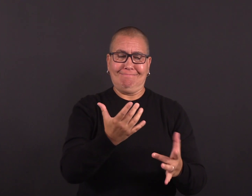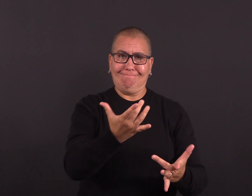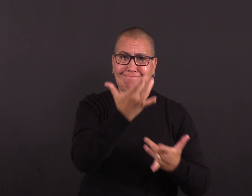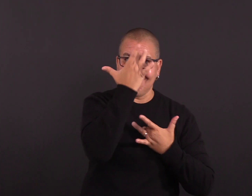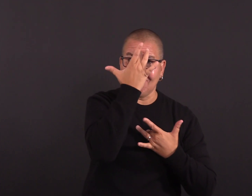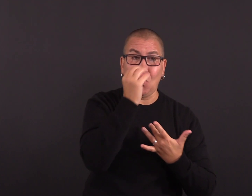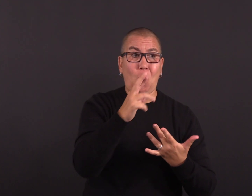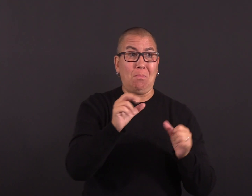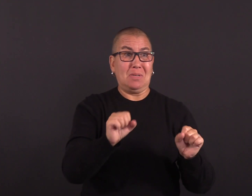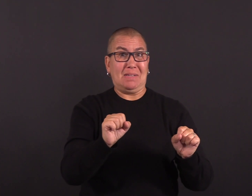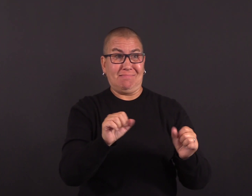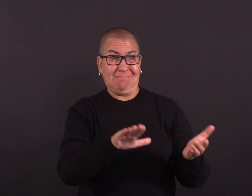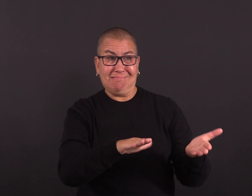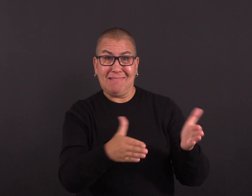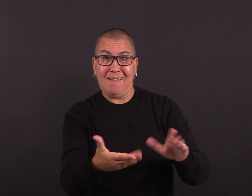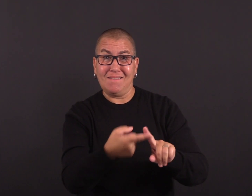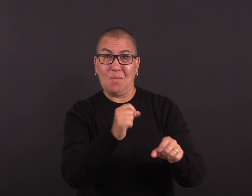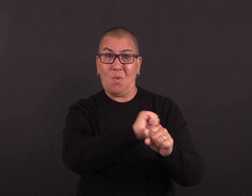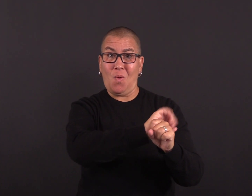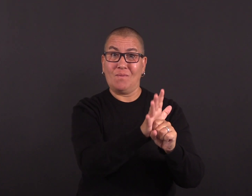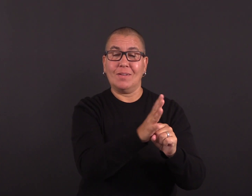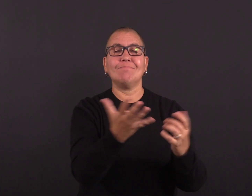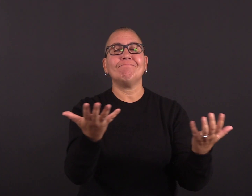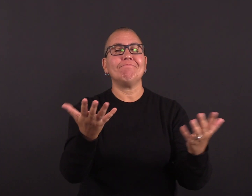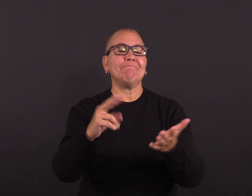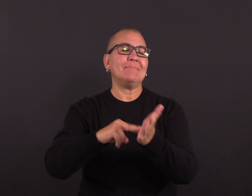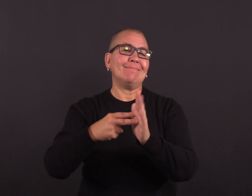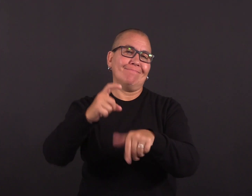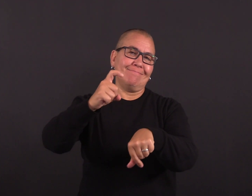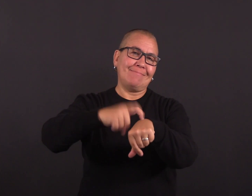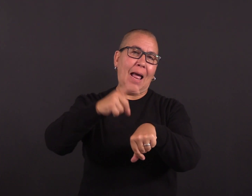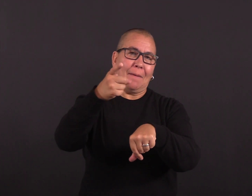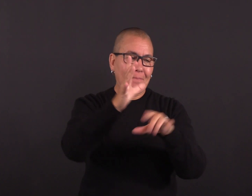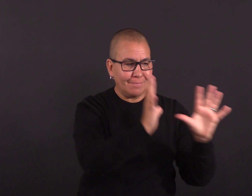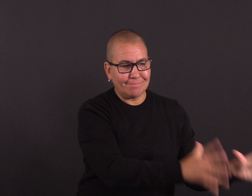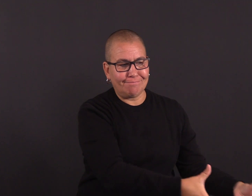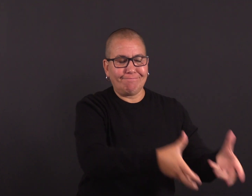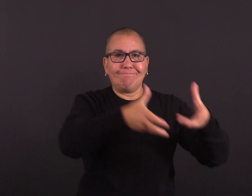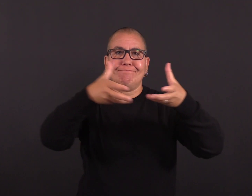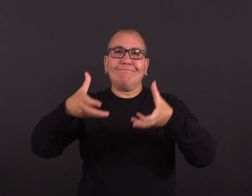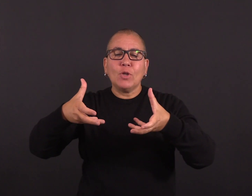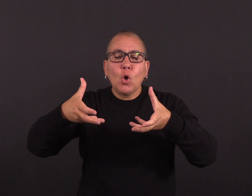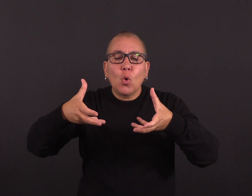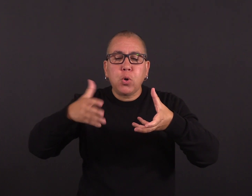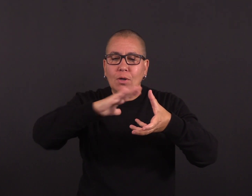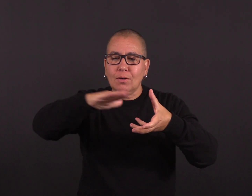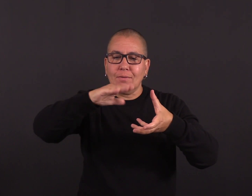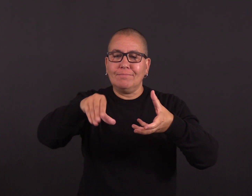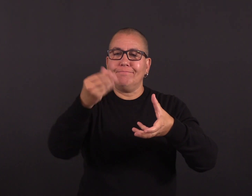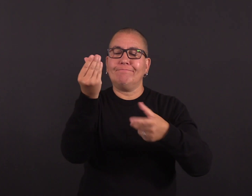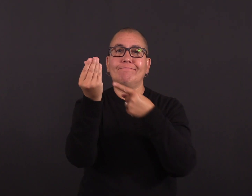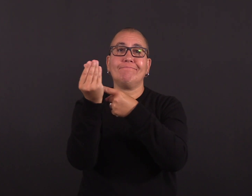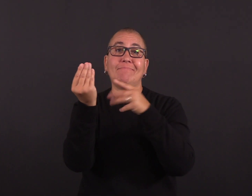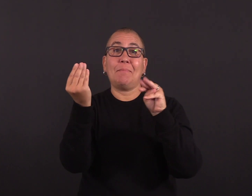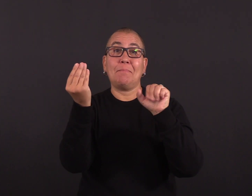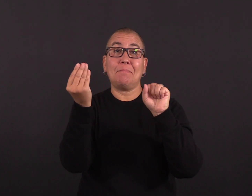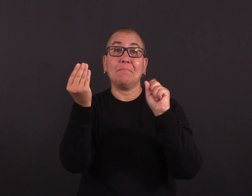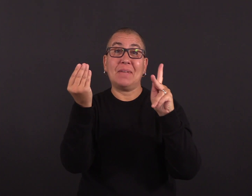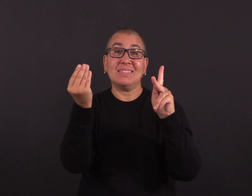it’s time to dust off those N95 masks and place them snugly over your nose and mouth to protect